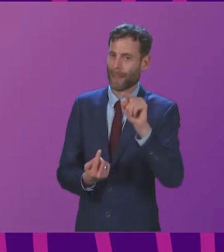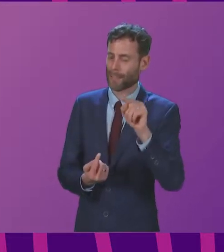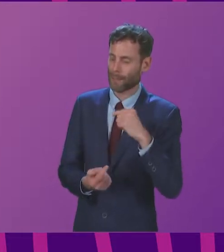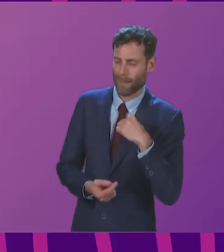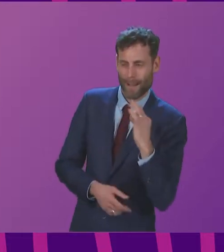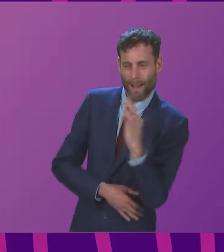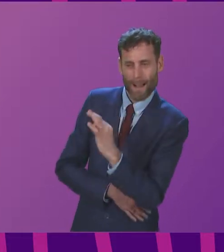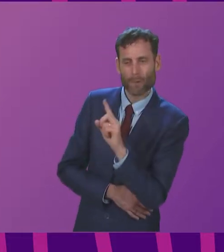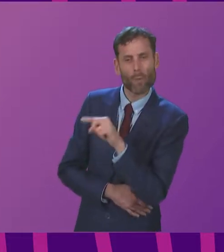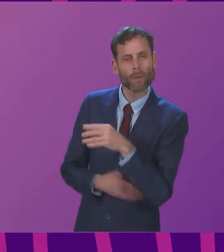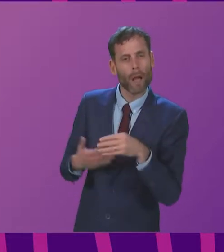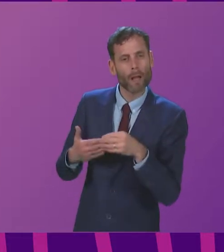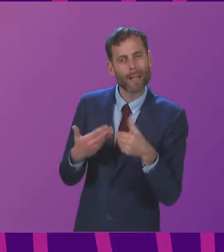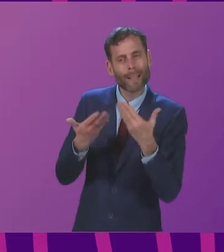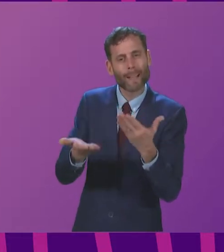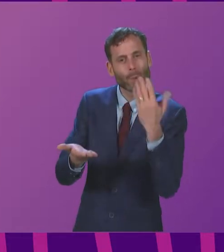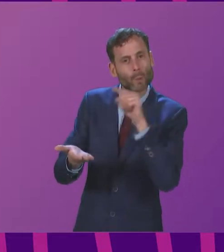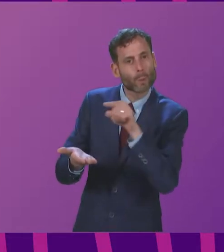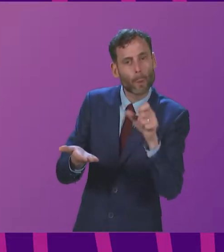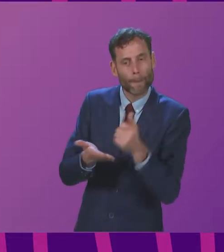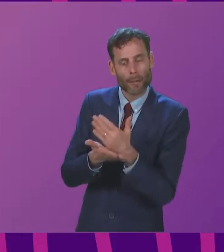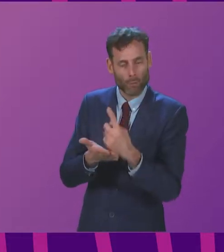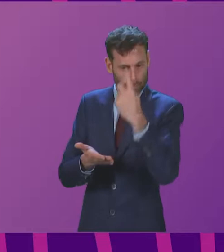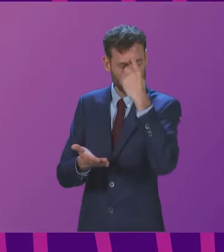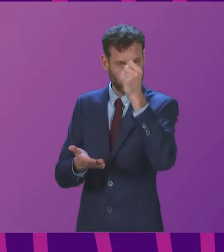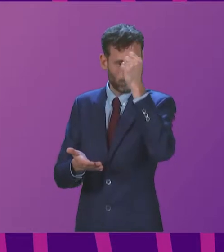what guidance is being provided to schools to ensure that such events can take place safely?